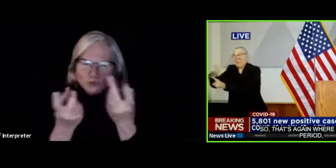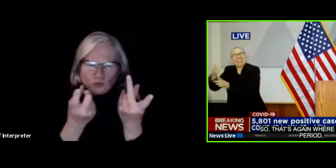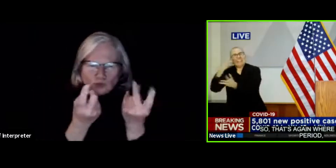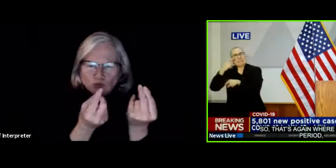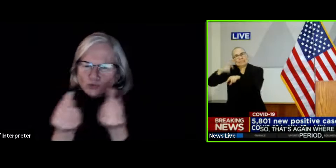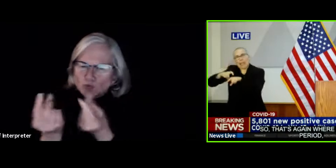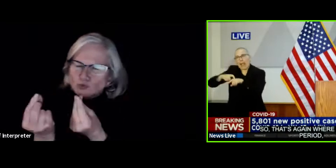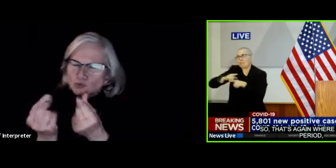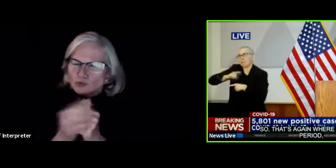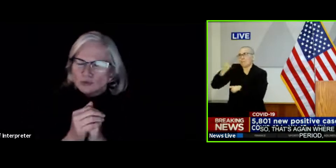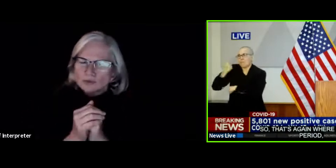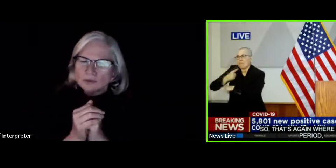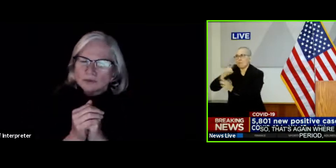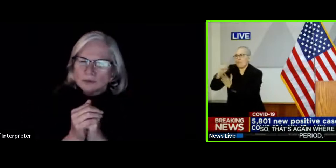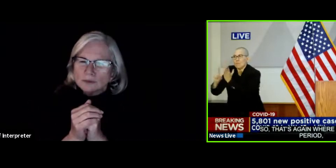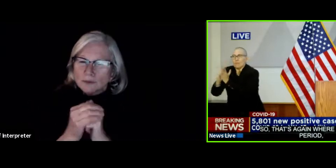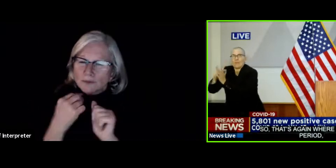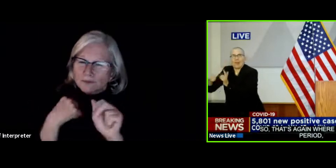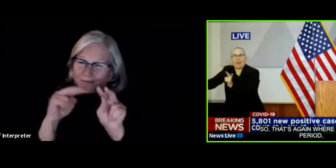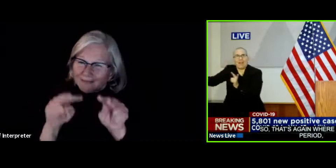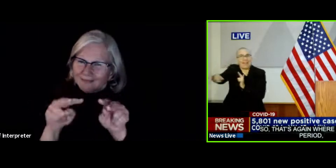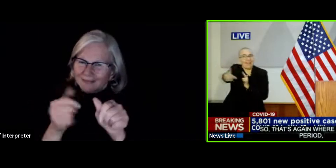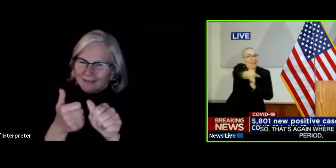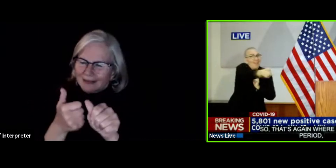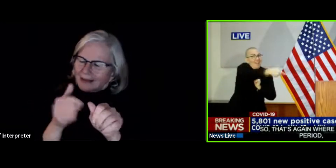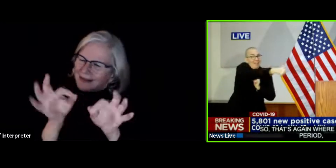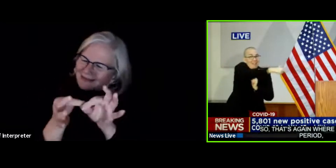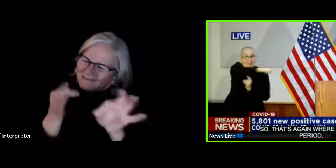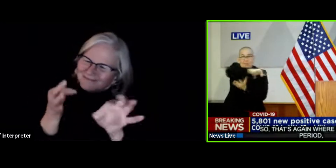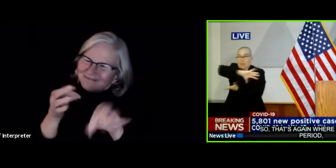SINCE THE LAST FULL WEEK OF DATA WHICH AS I MENTIONED IN